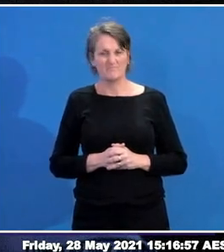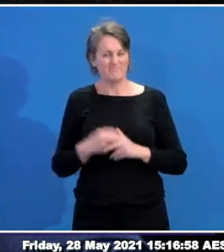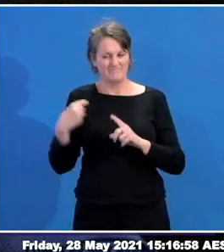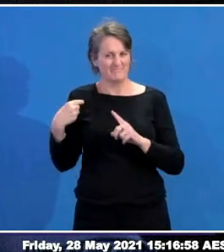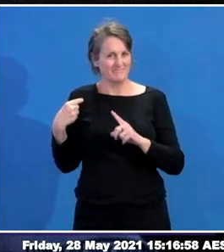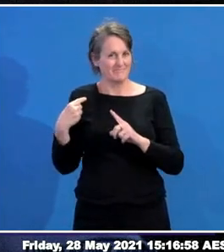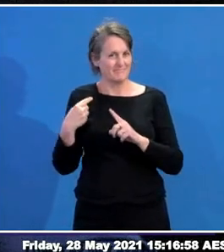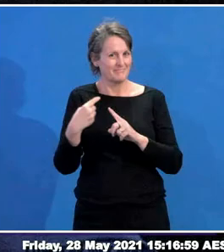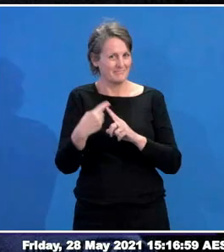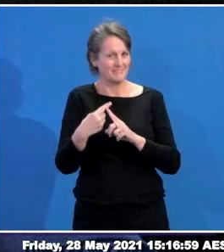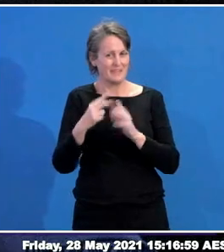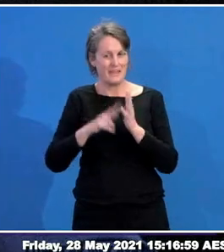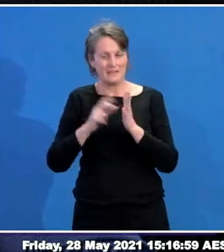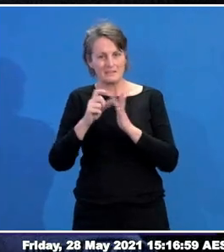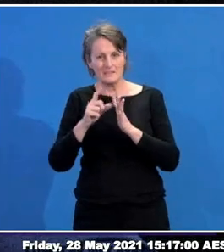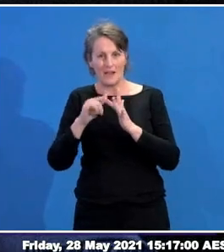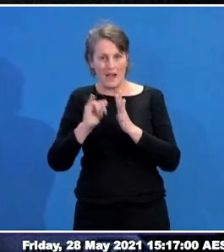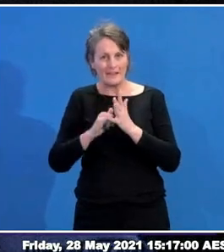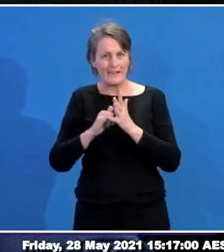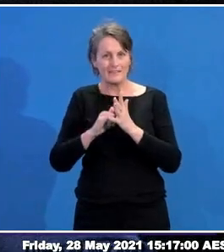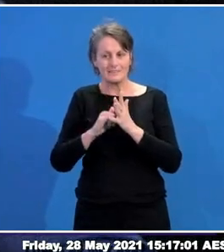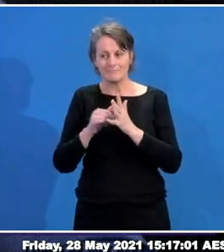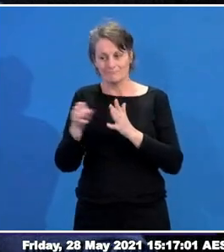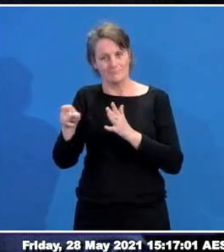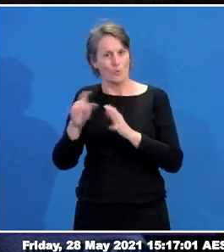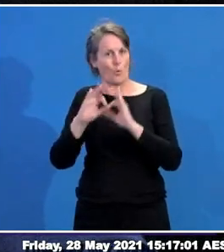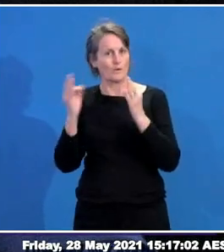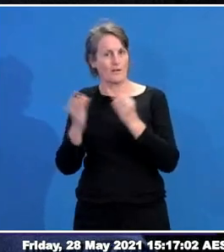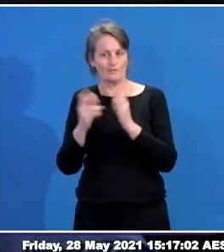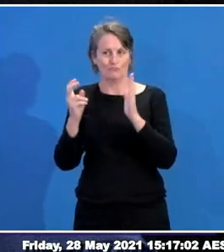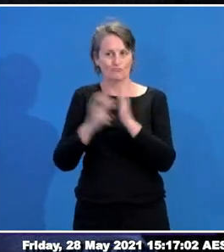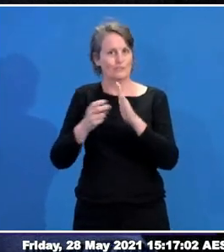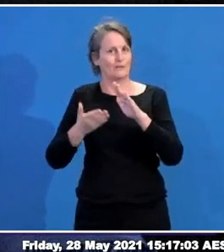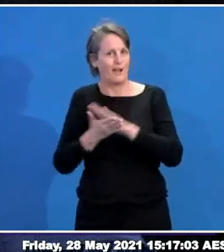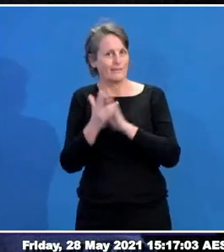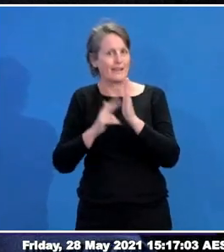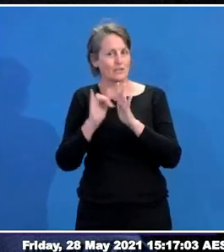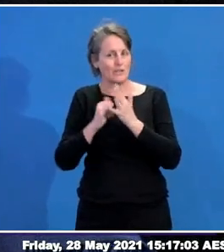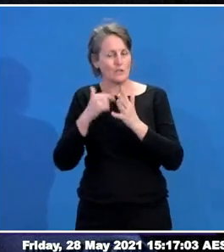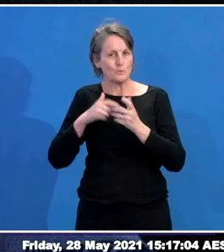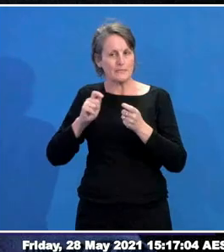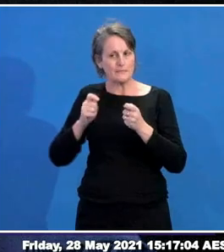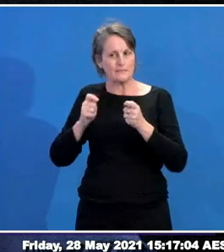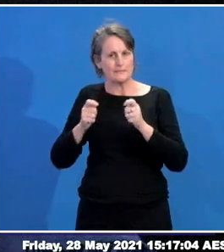transitioned providers to fully registered providers, that we are able to take